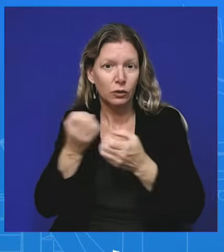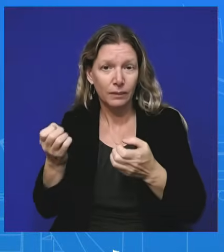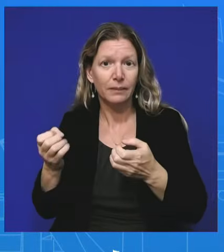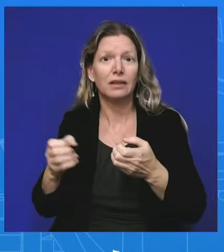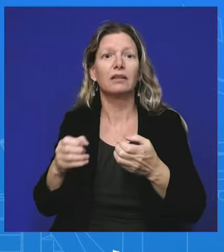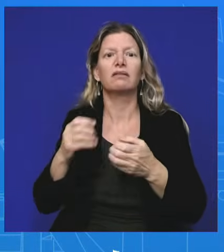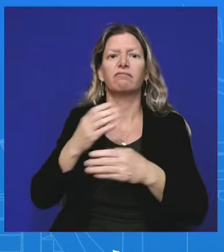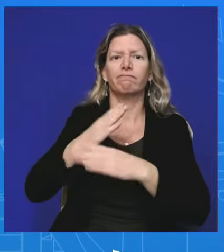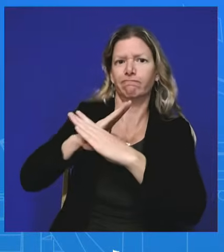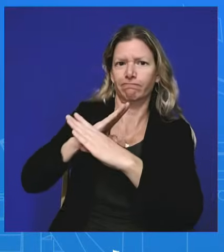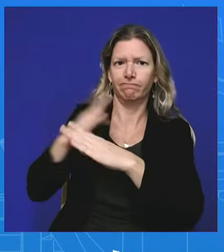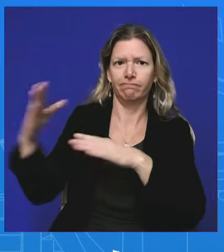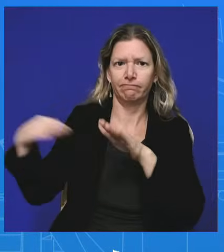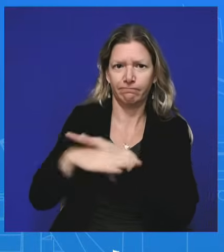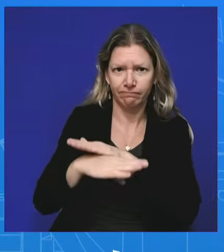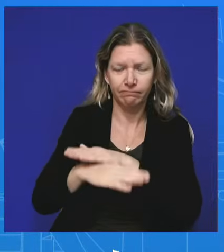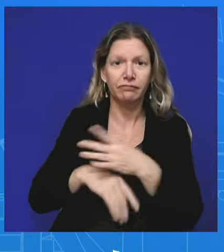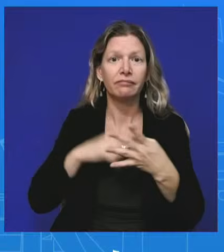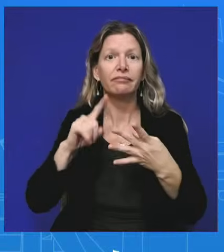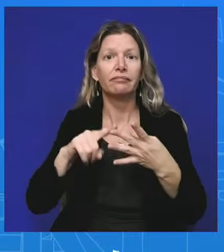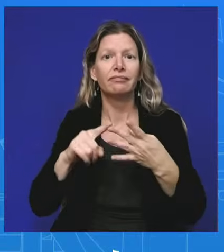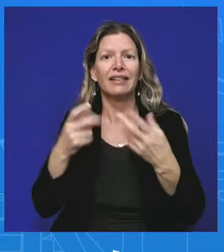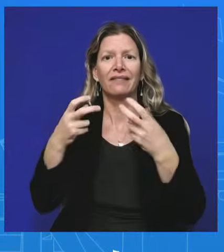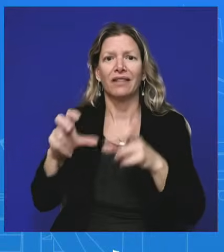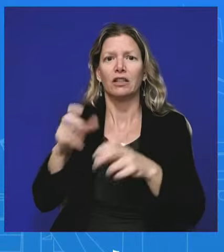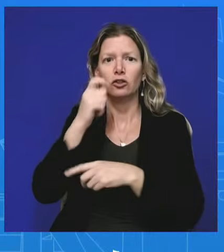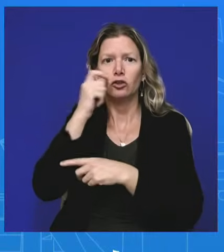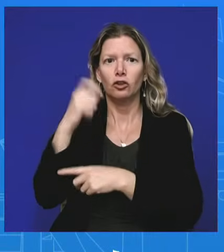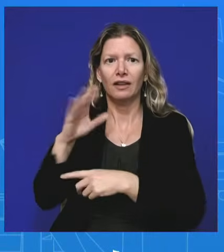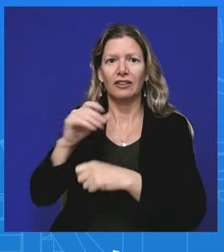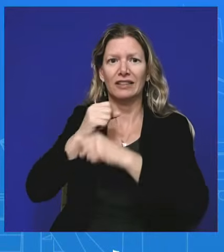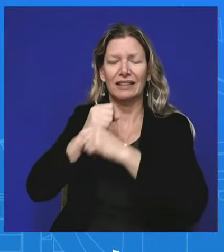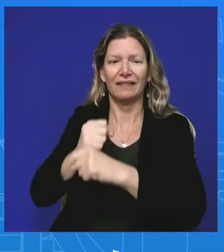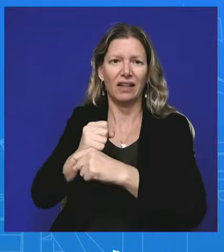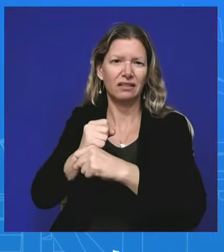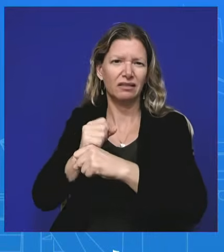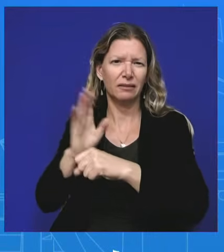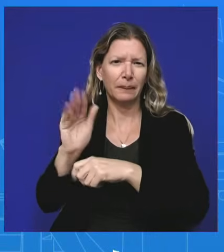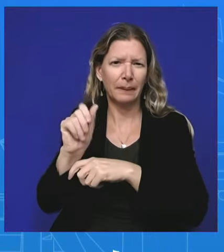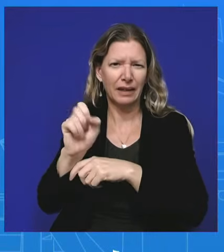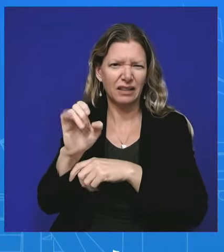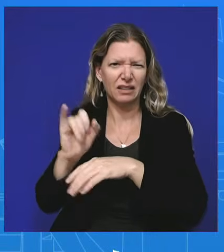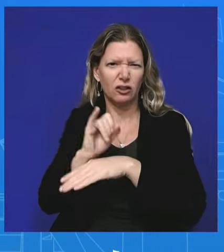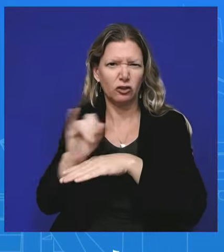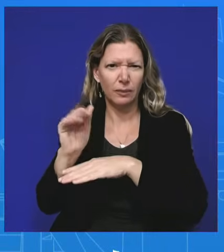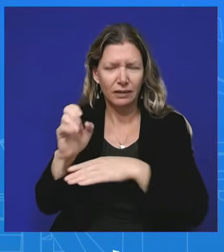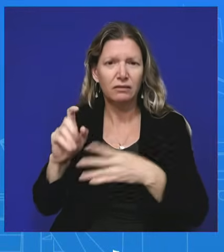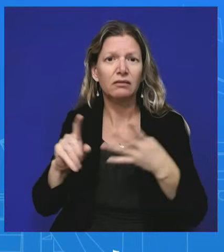from other countries in addition to the United States. And, finally, these funds may help other countries transition off Russian systems